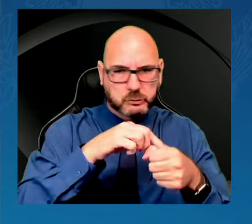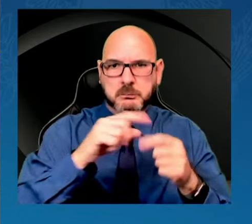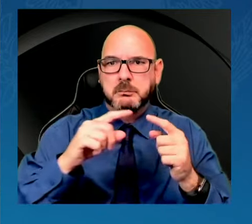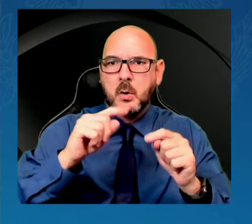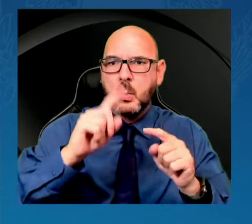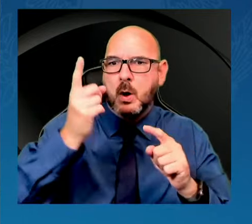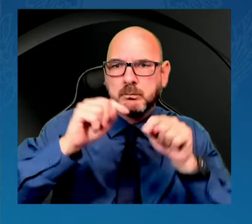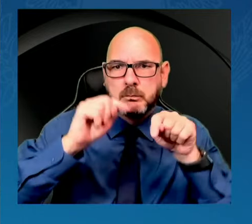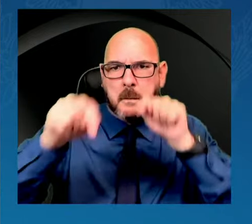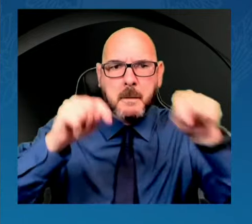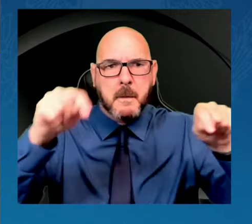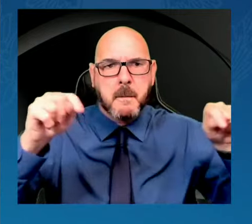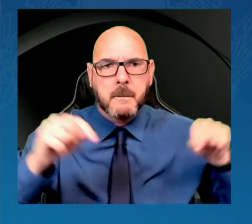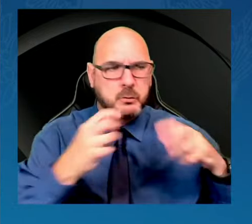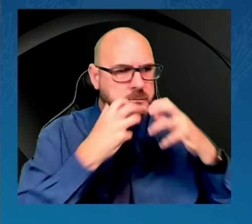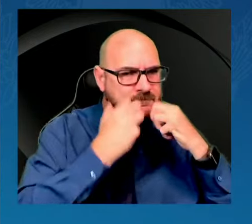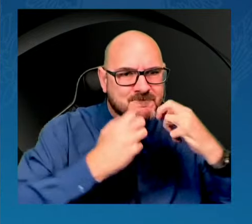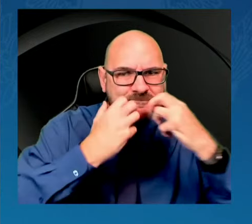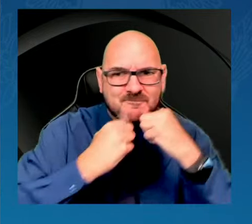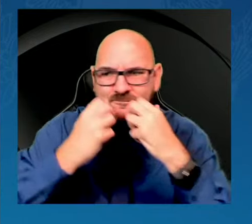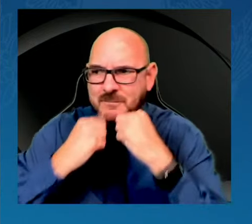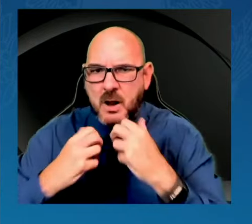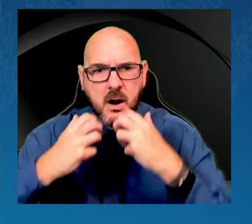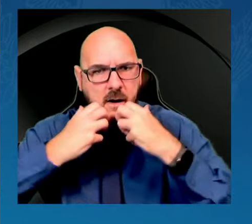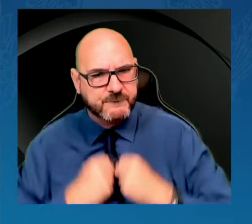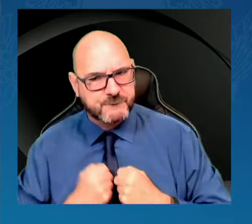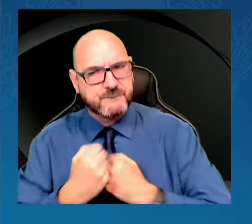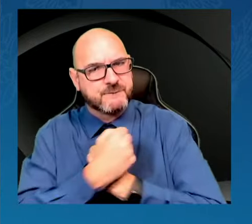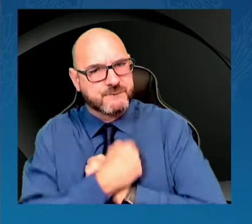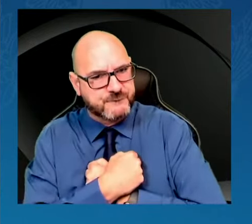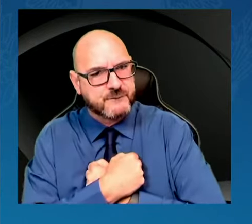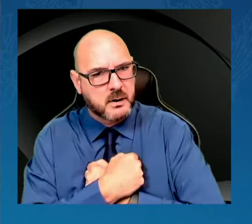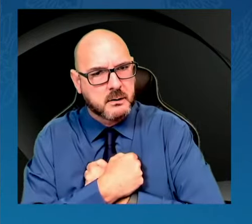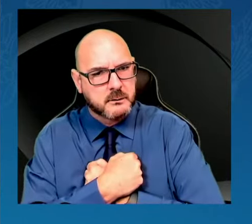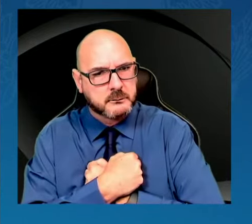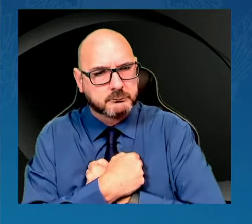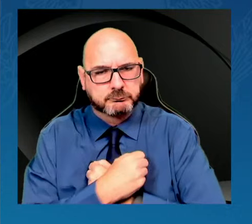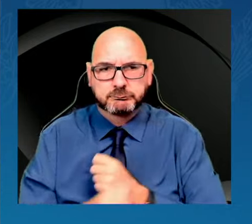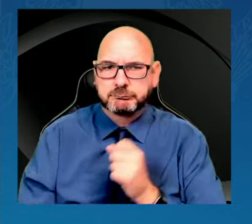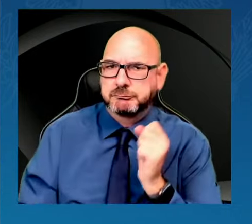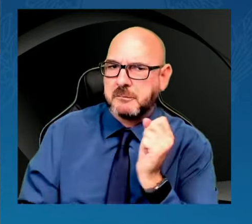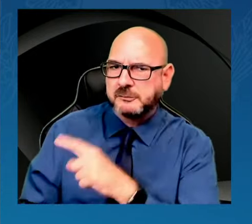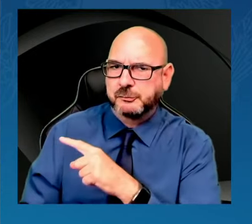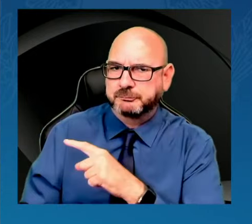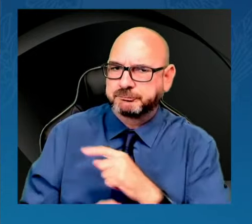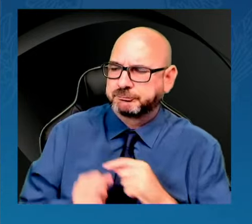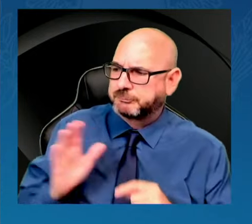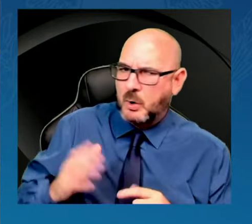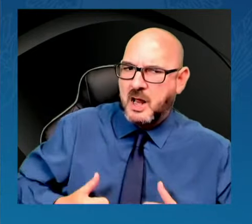how has your life shaped your work on climate and the environment? The Vice President: Well, starting, I guess,